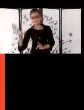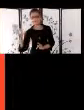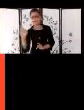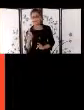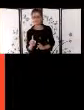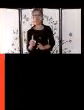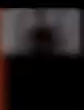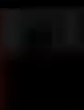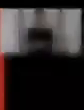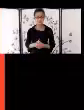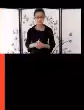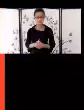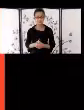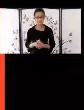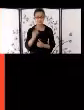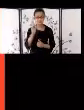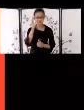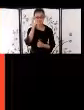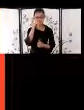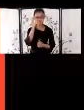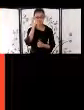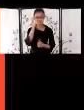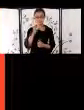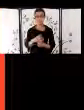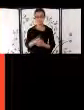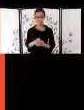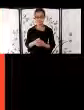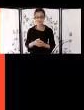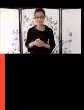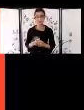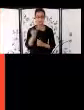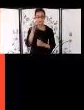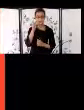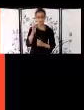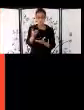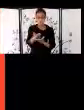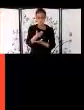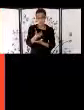okay. So, if you are a newcomer, immigrant or re-emerging